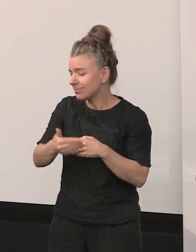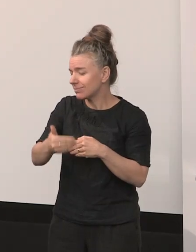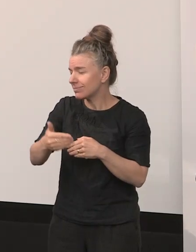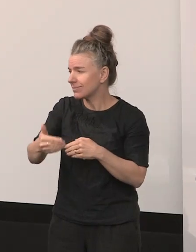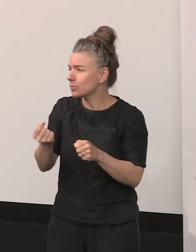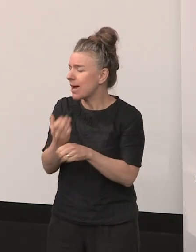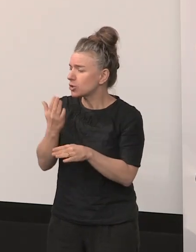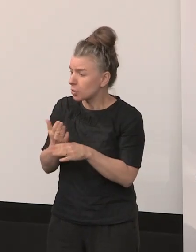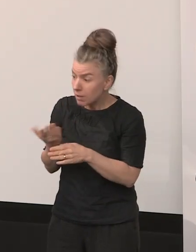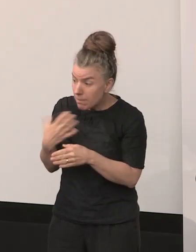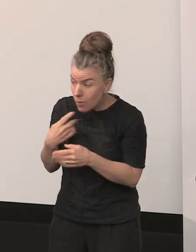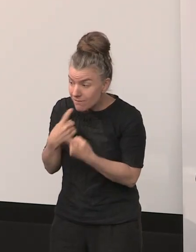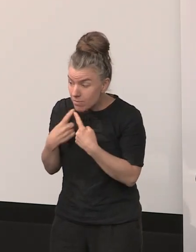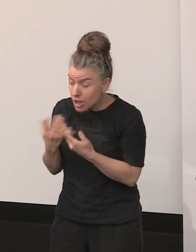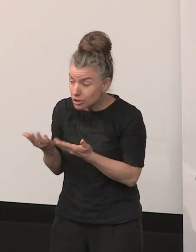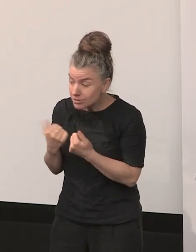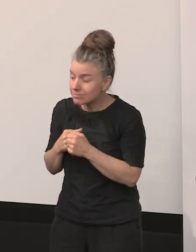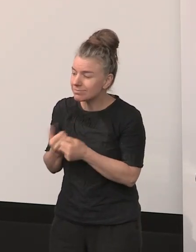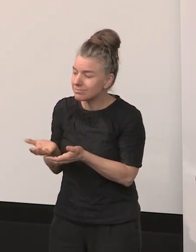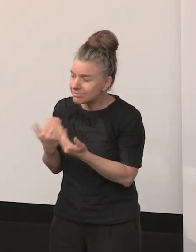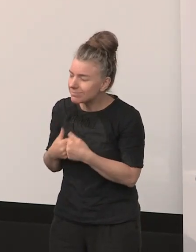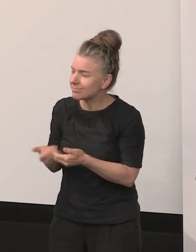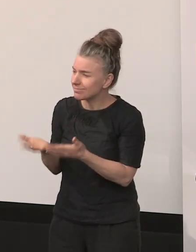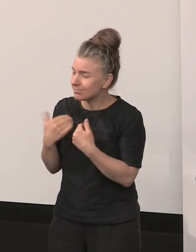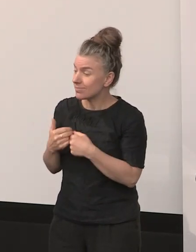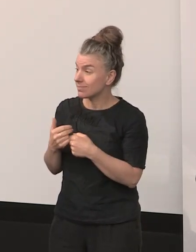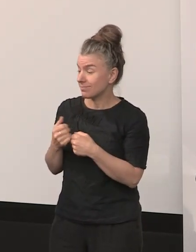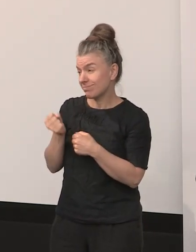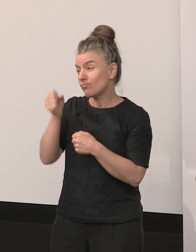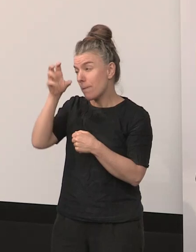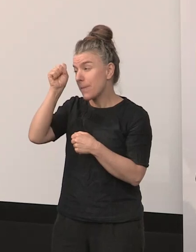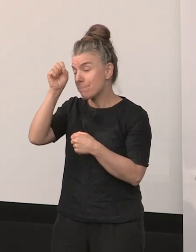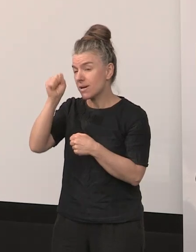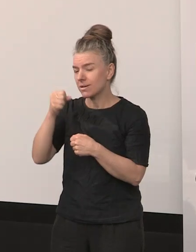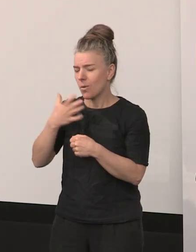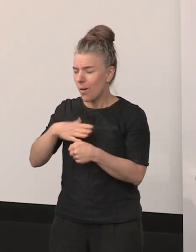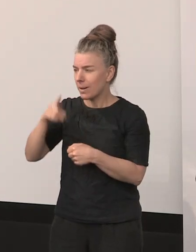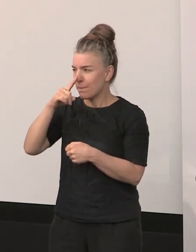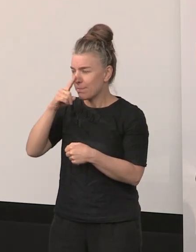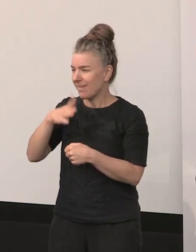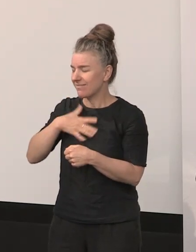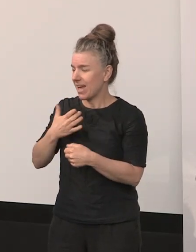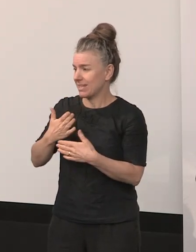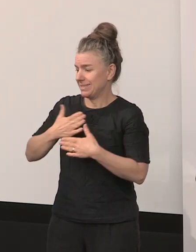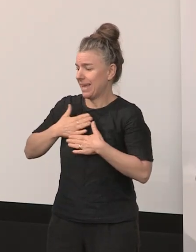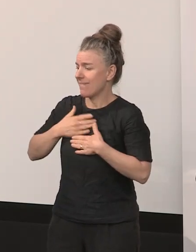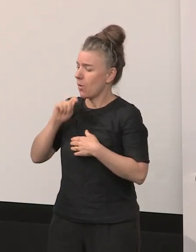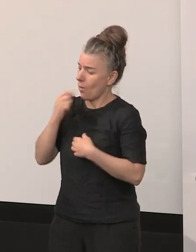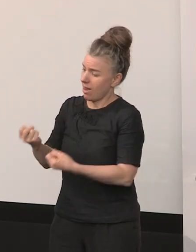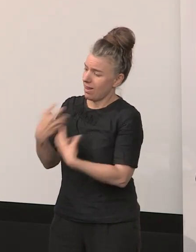want to reiterate that case interview is really important. There's always follow-up on a number of occasions just to